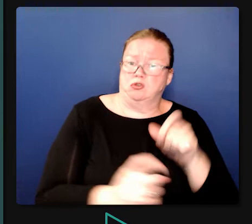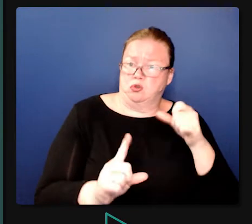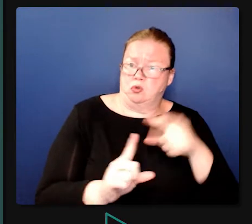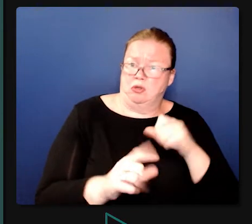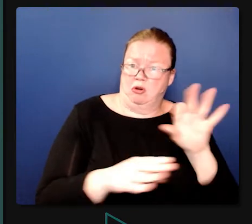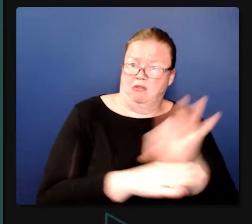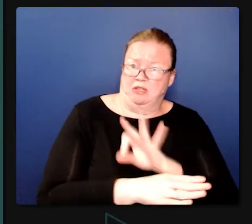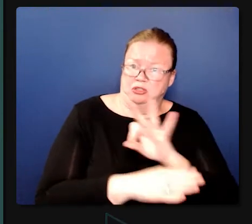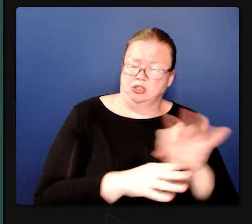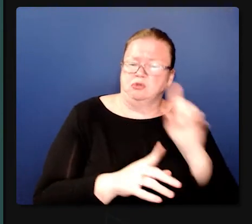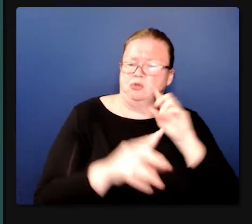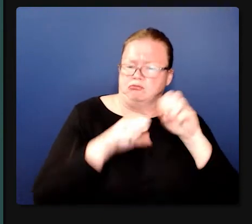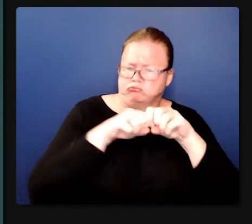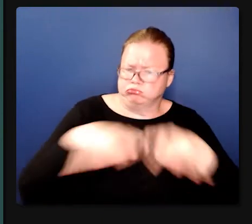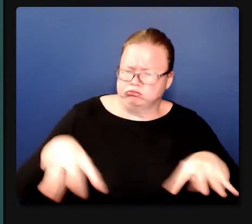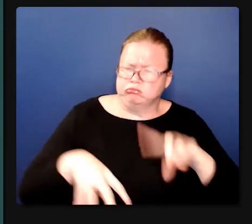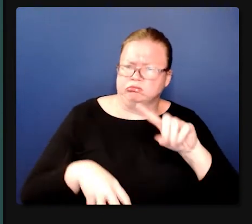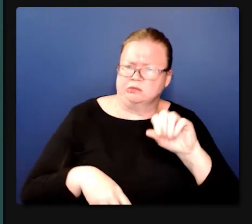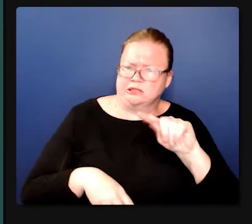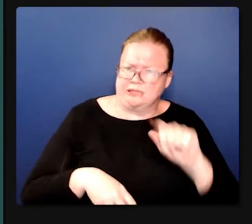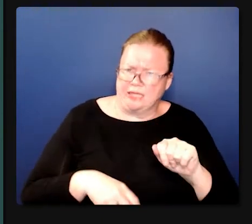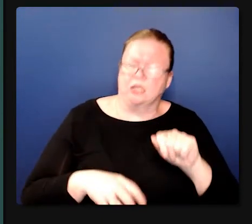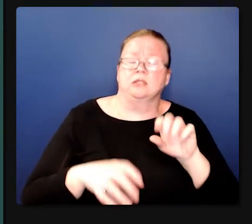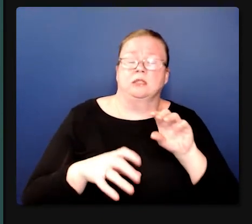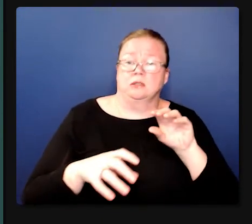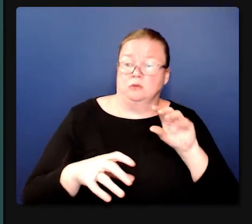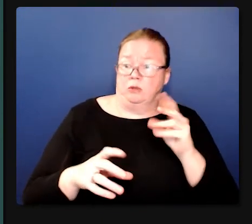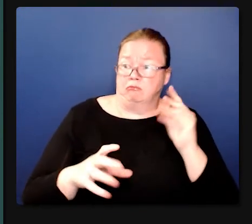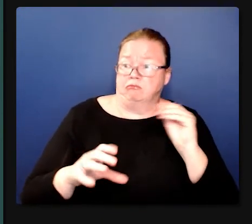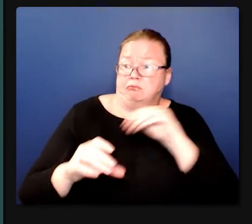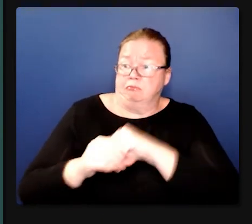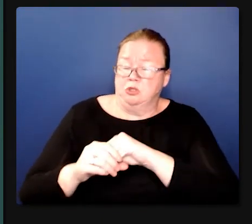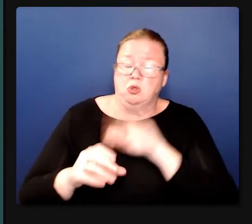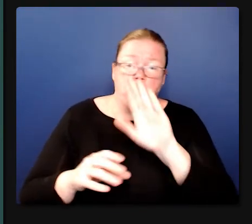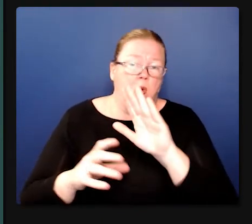to distribute your data into your chosen destination.